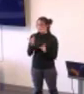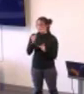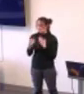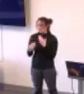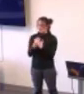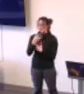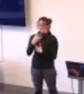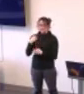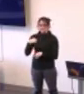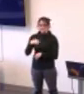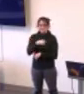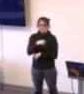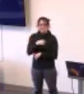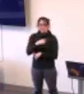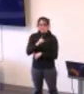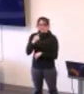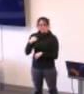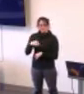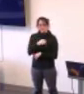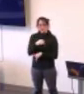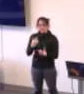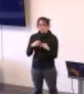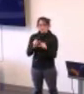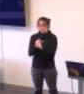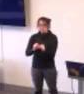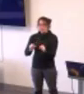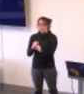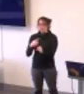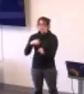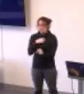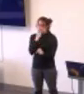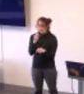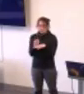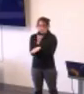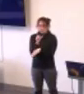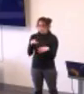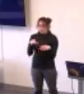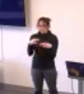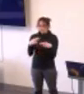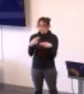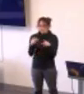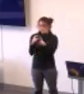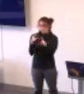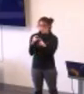Or actually on the ground doing work, we do not use criminal justice system. Take that for what you will.